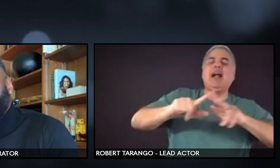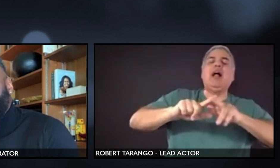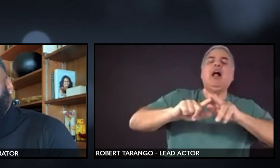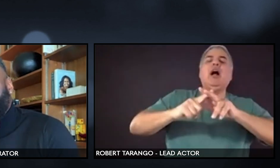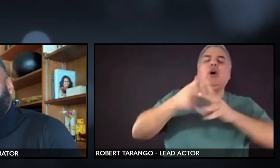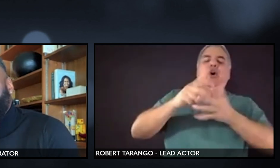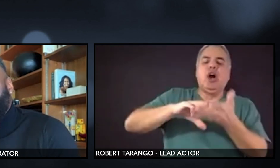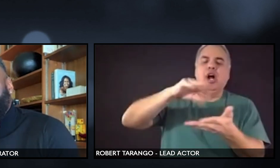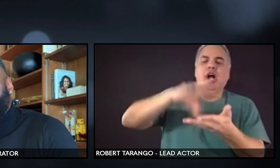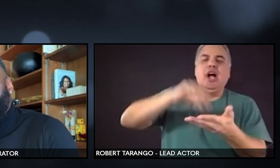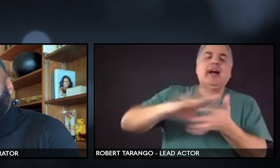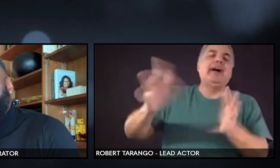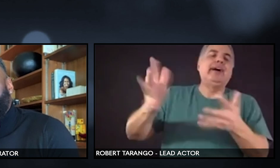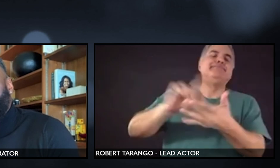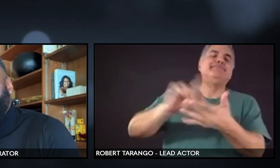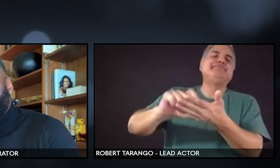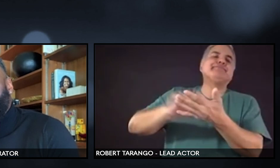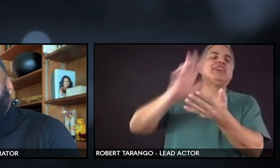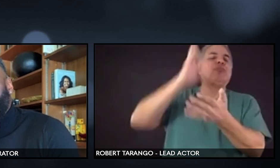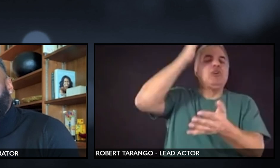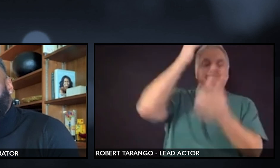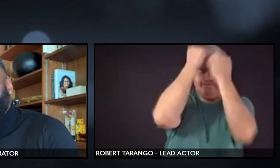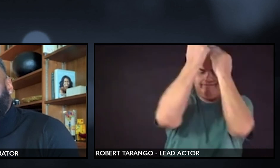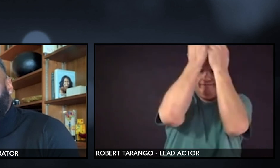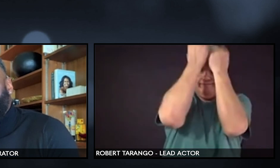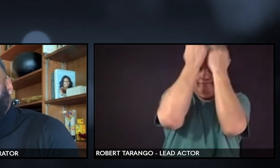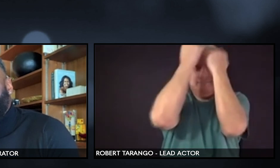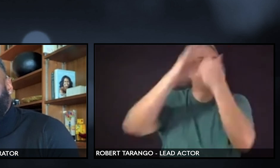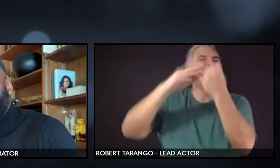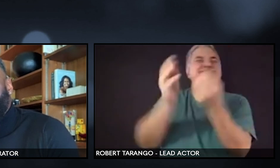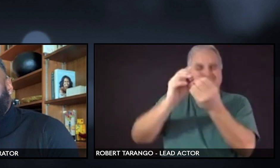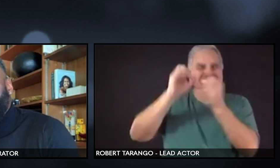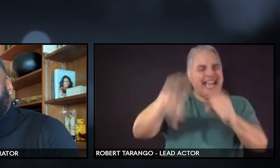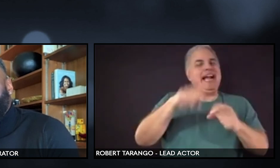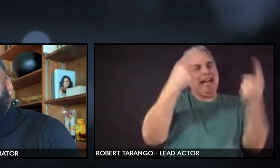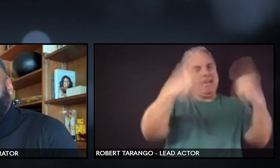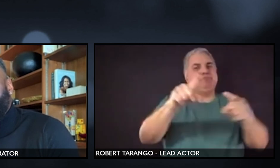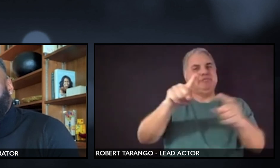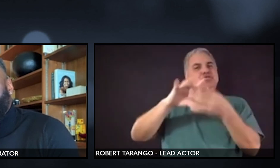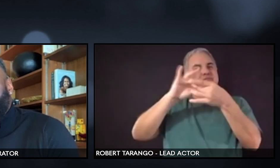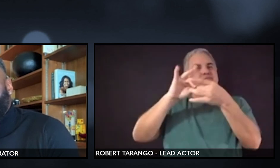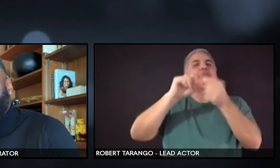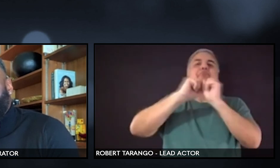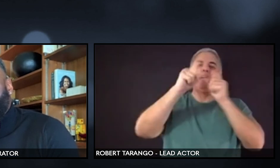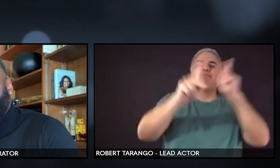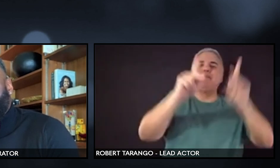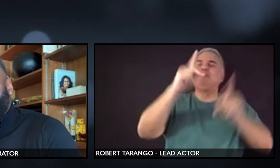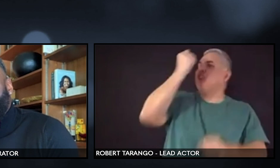basic training so that we can meet other people and make it easy and make it